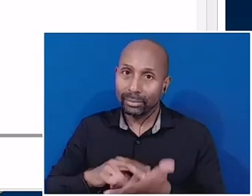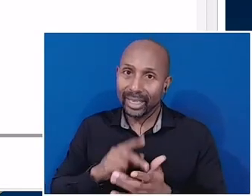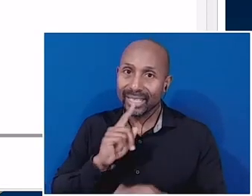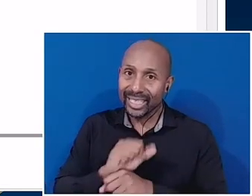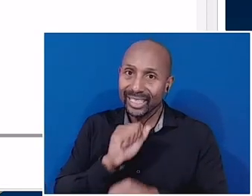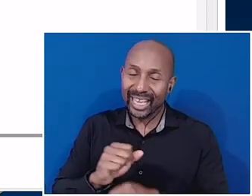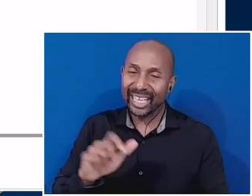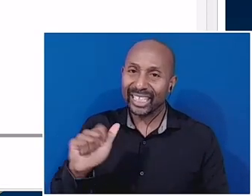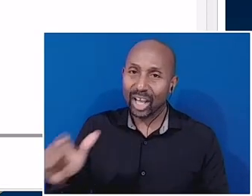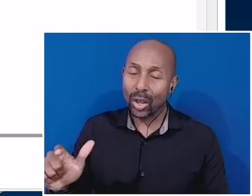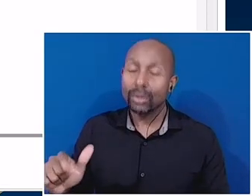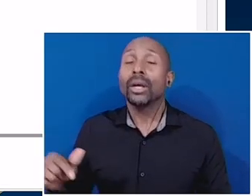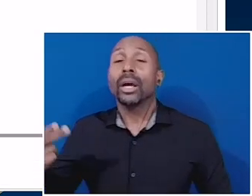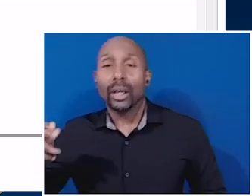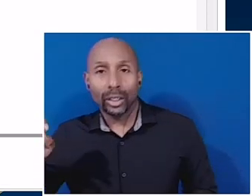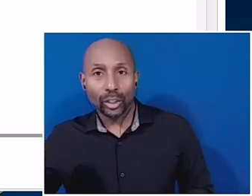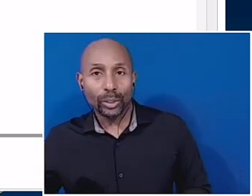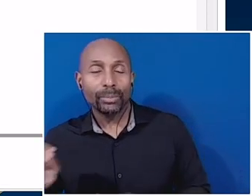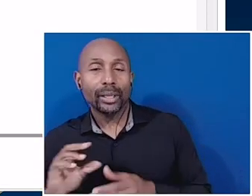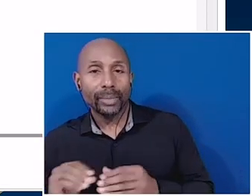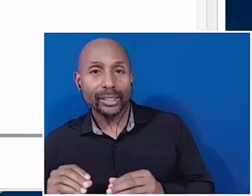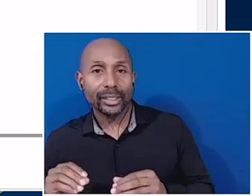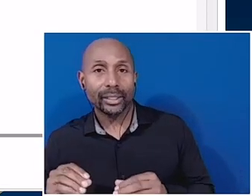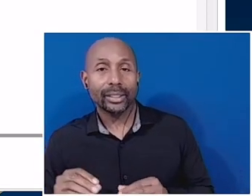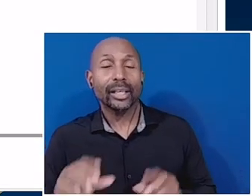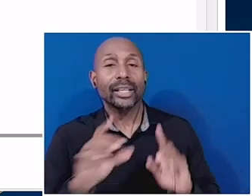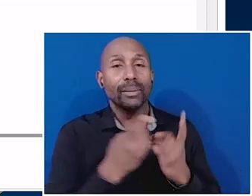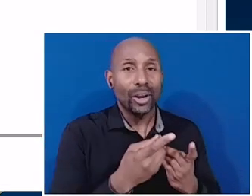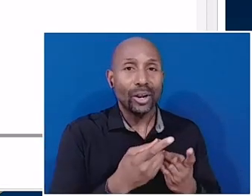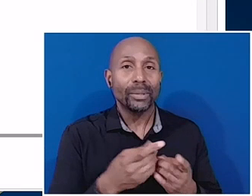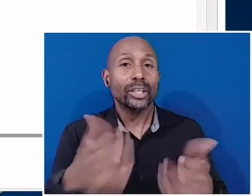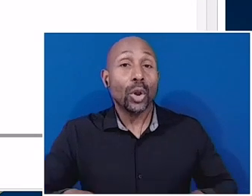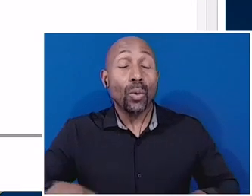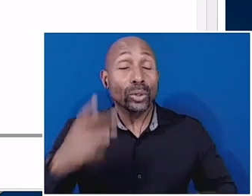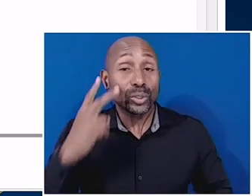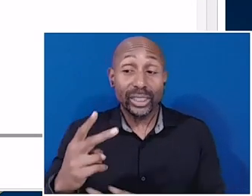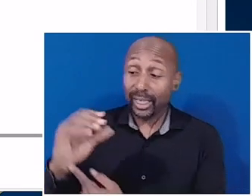There's a lot of space between none and all that can be generated by thinking